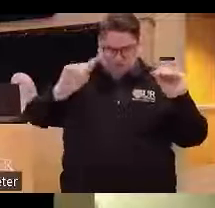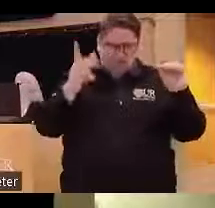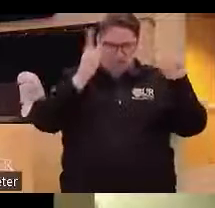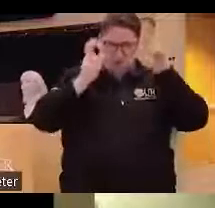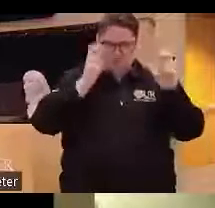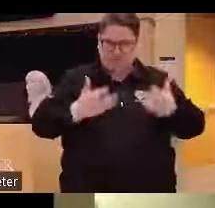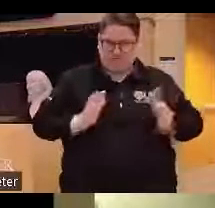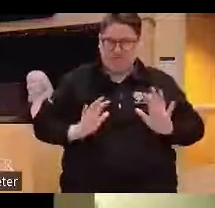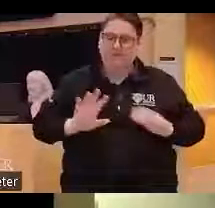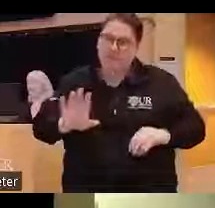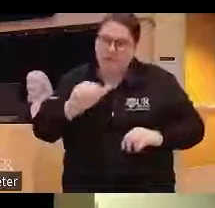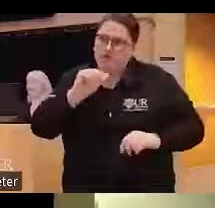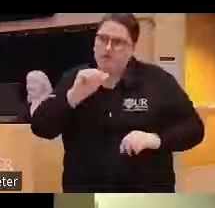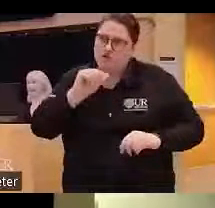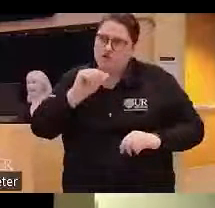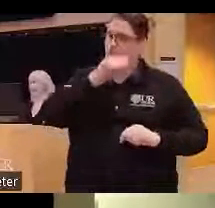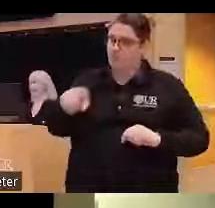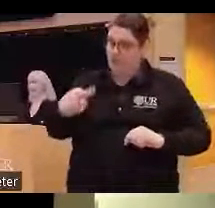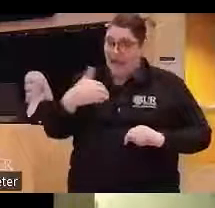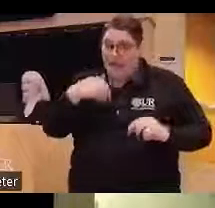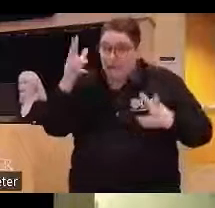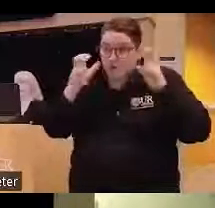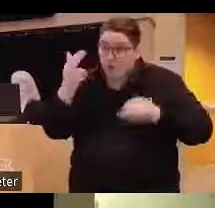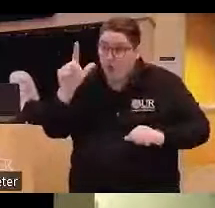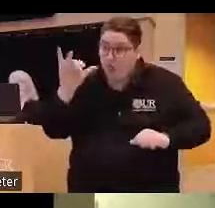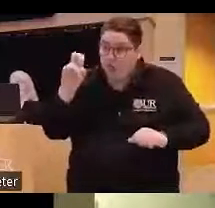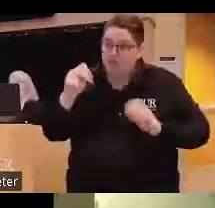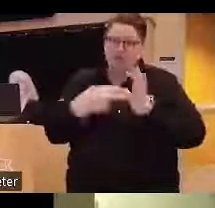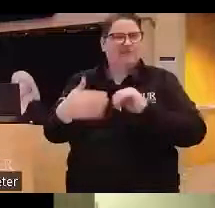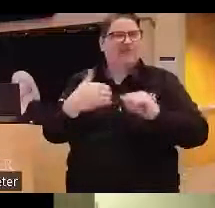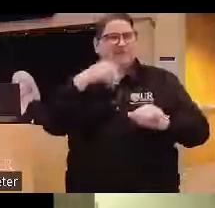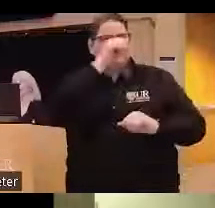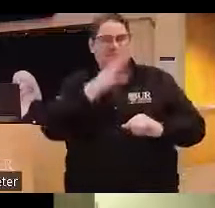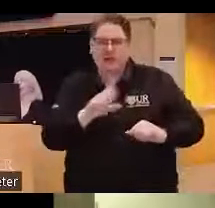somebody have schizophrenia if they have auditory hallucinations if they otherwise are actually